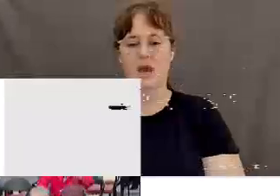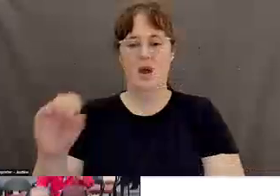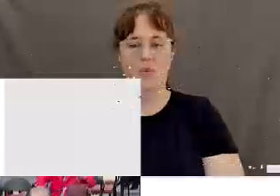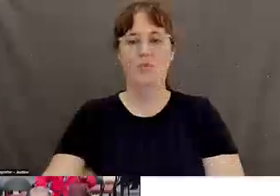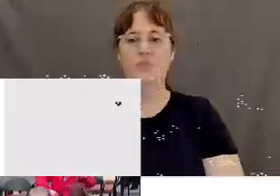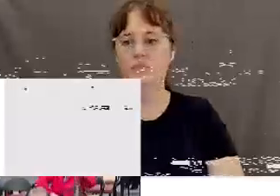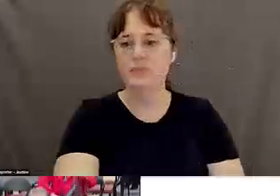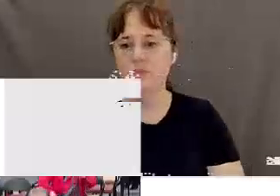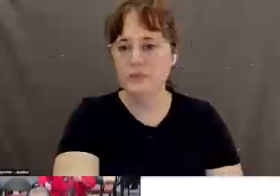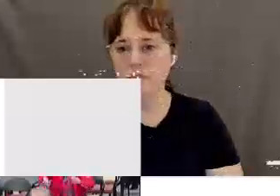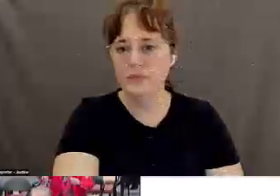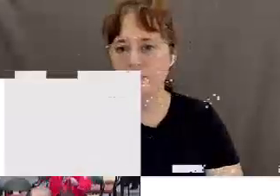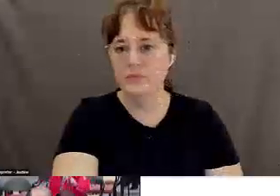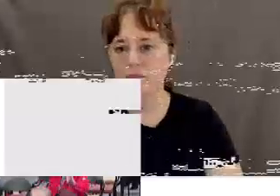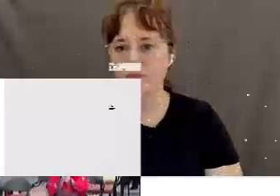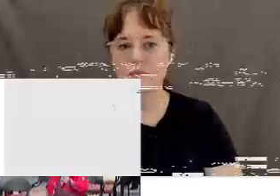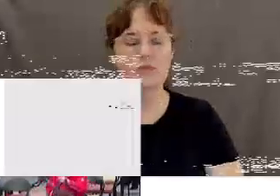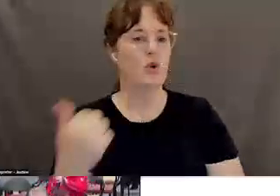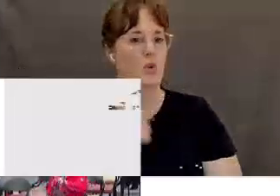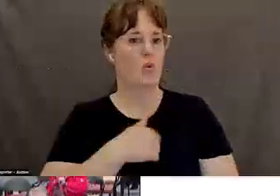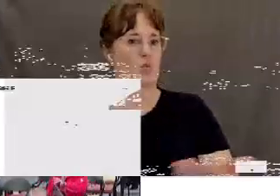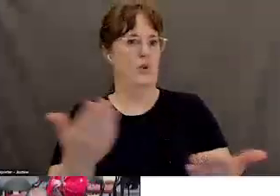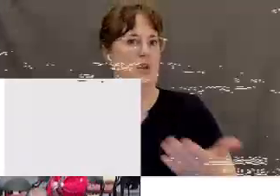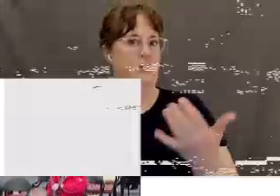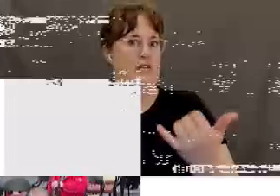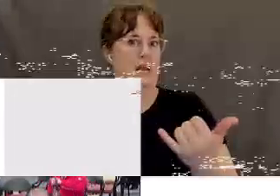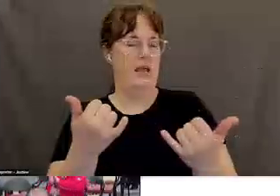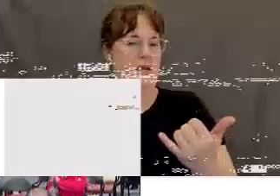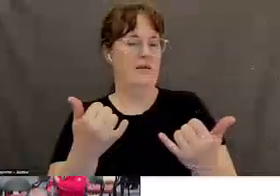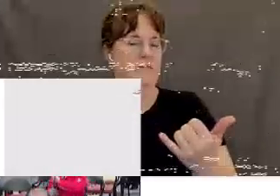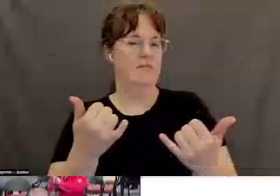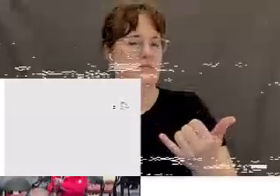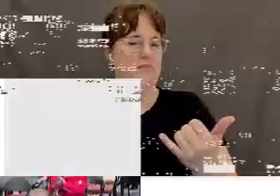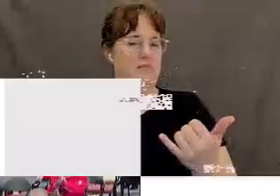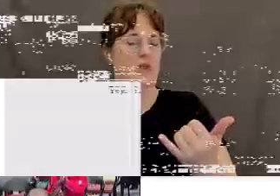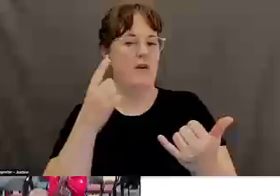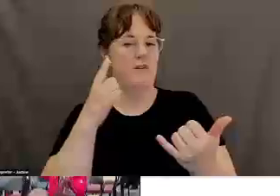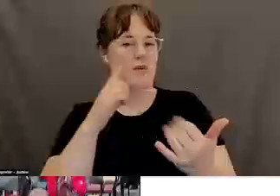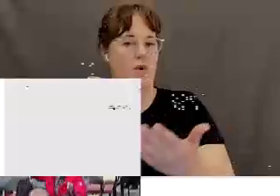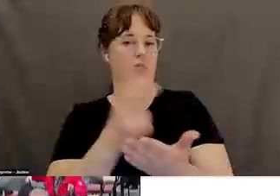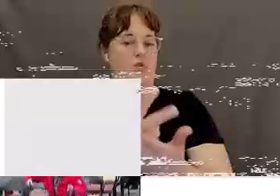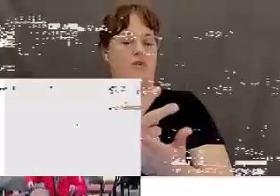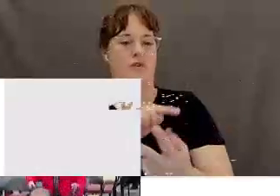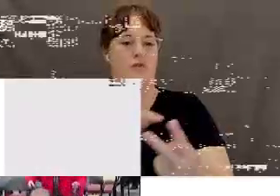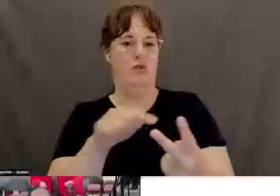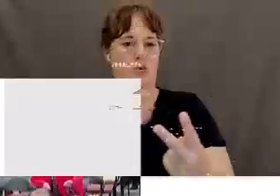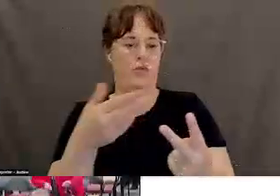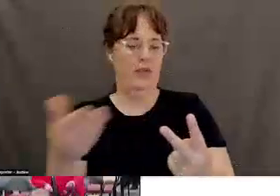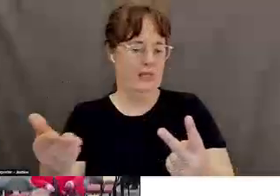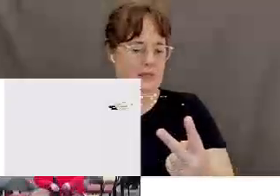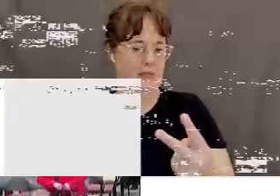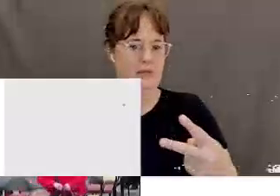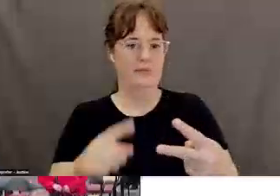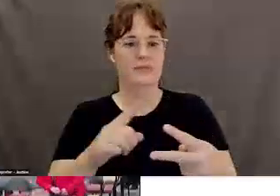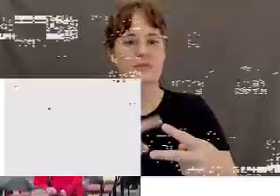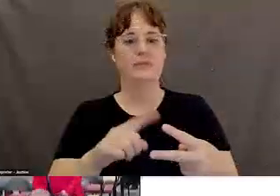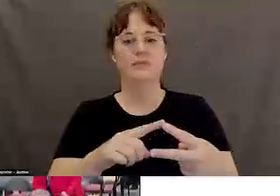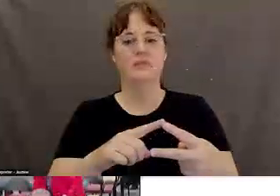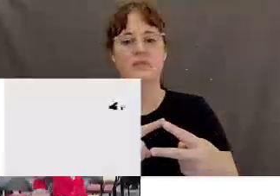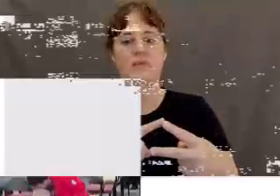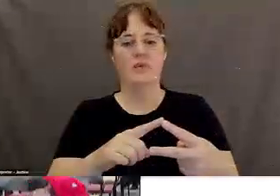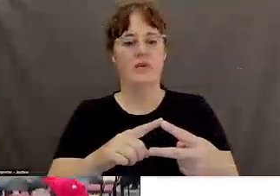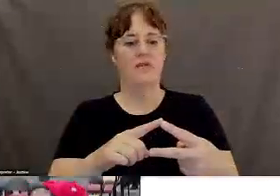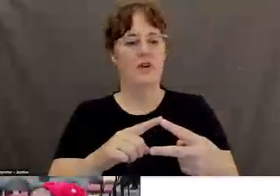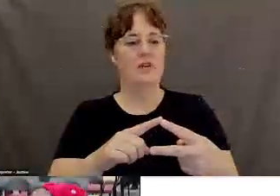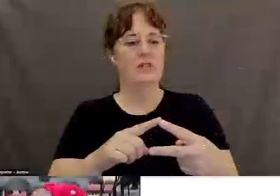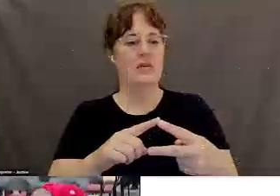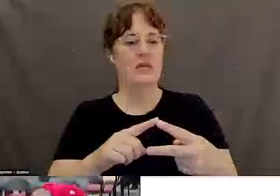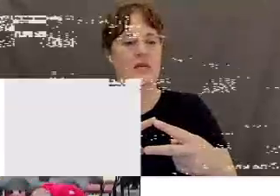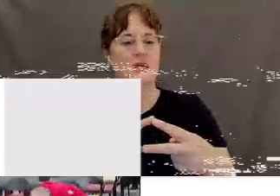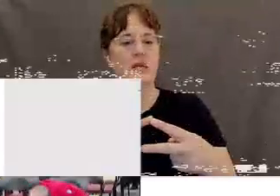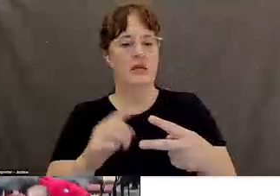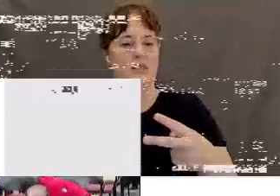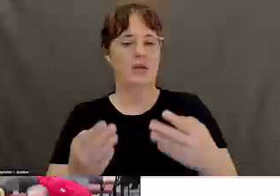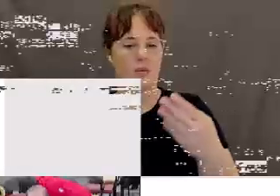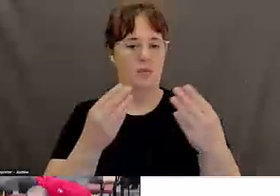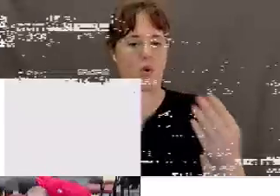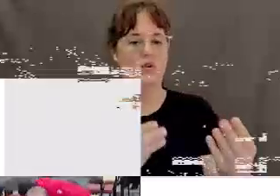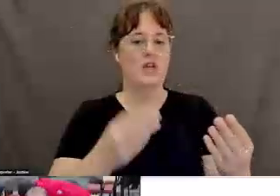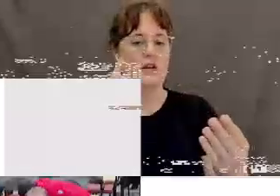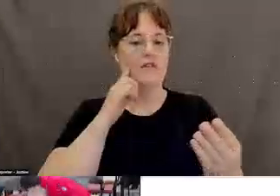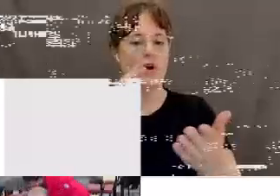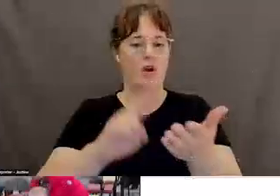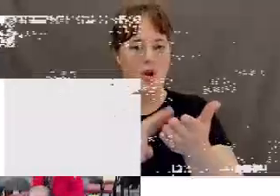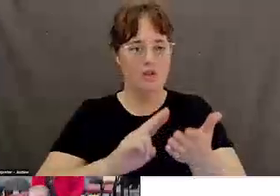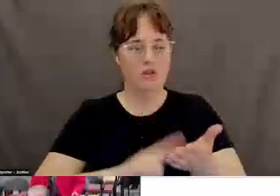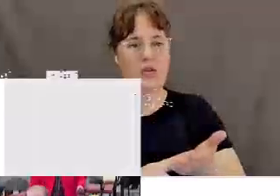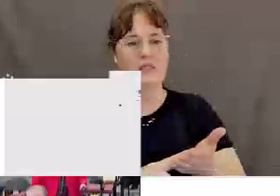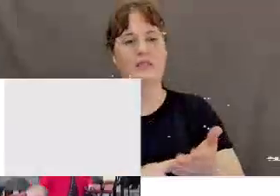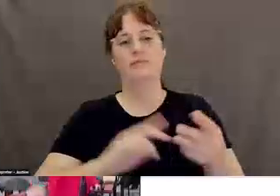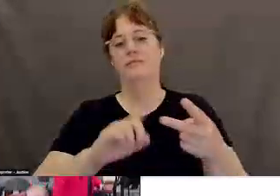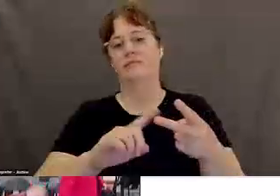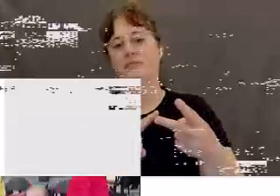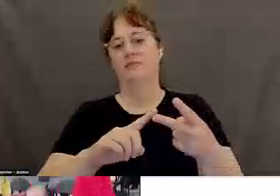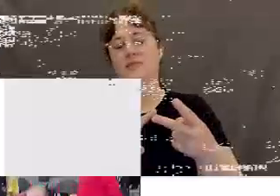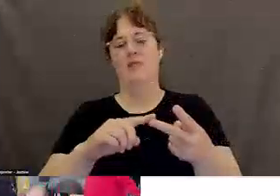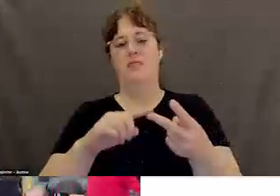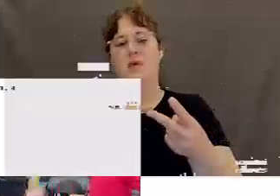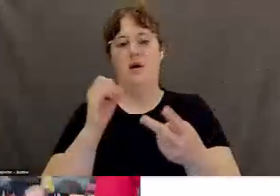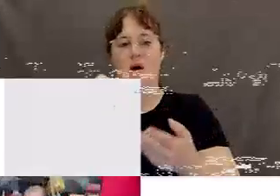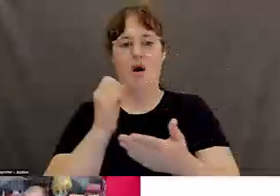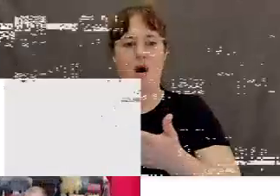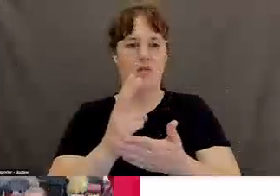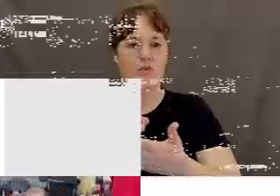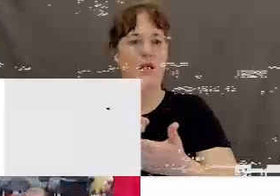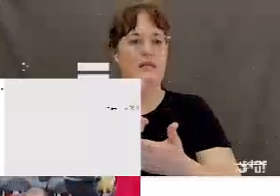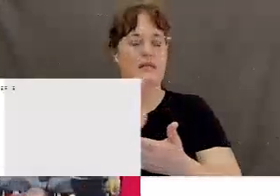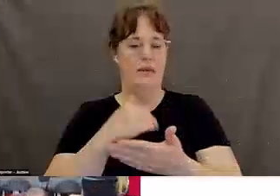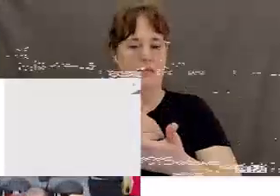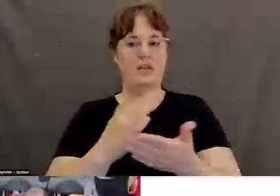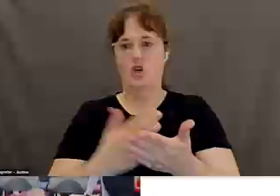Boardroom: So we're here today to speak to approval for two things. First is the motion to award a PDB contract to Hoffman Construction, and the second is a resolution to increase the authorized budget allocation for this project. We're very excited to be here today.